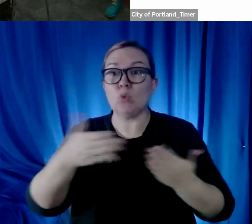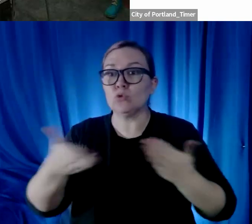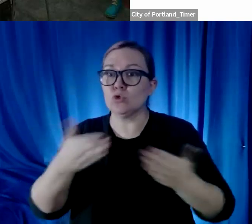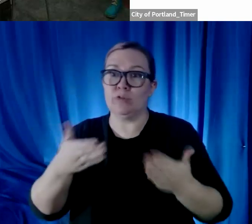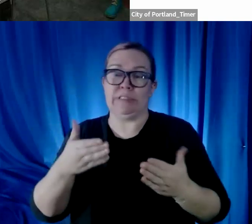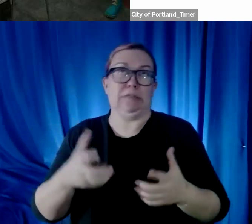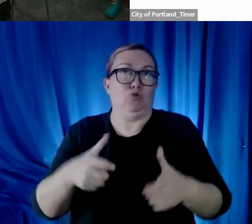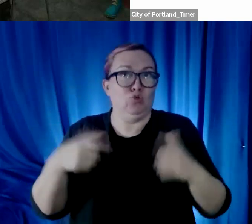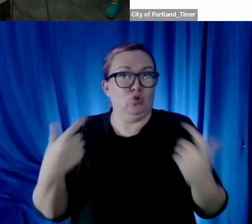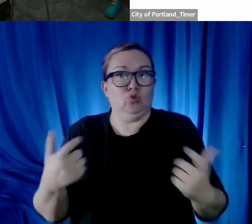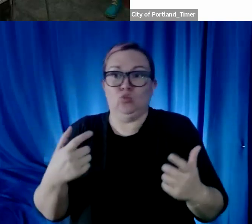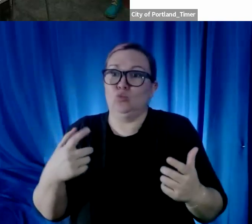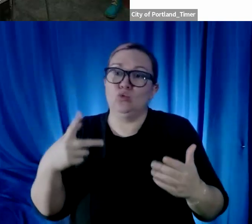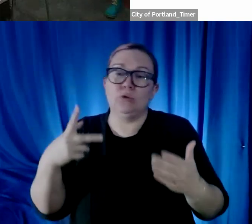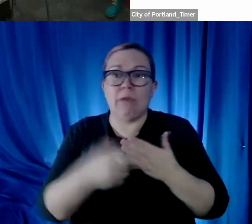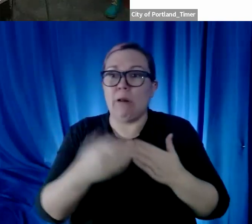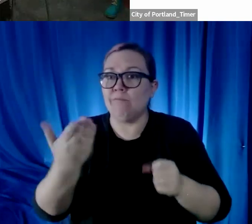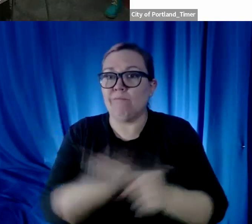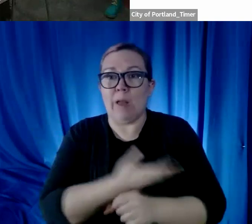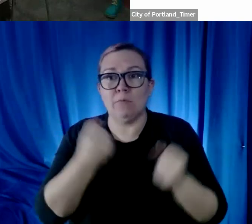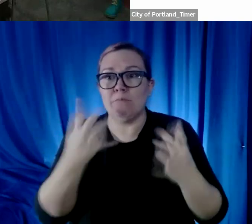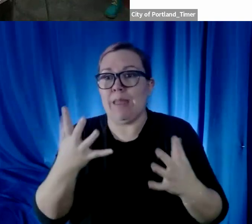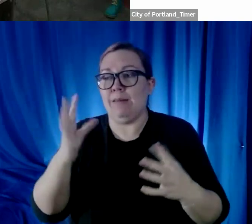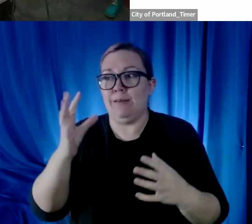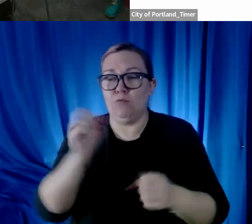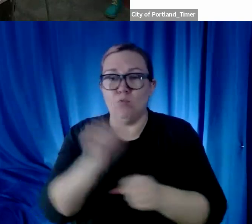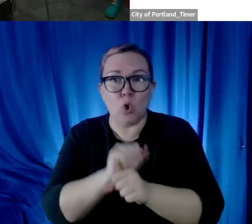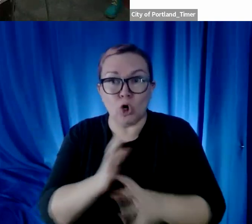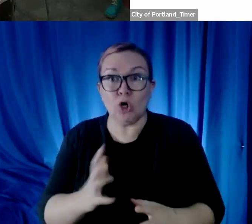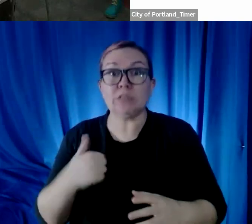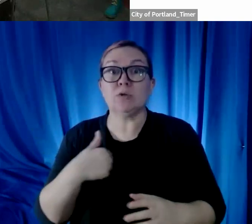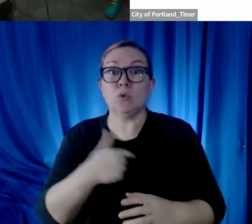And they're cutting thousands of federal workers. Working people will pay for these cuts with their health.